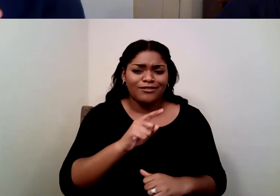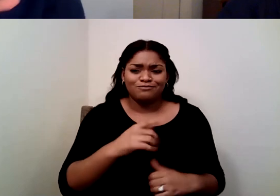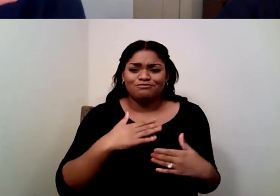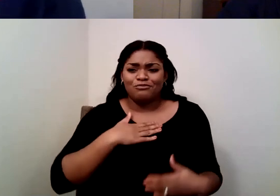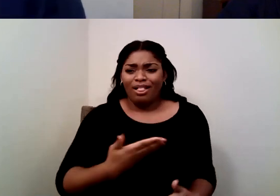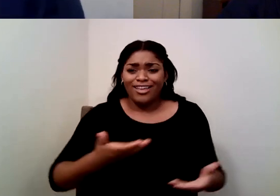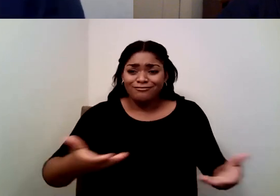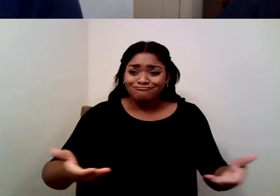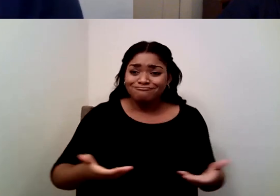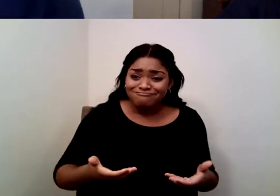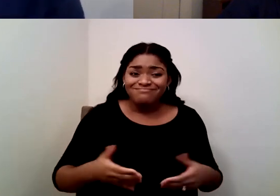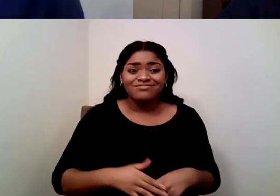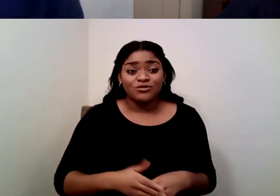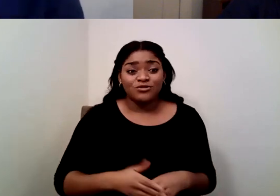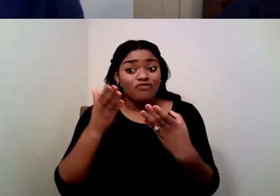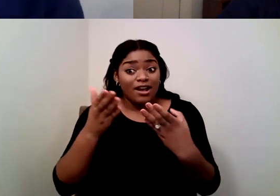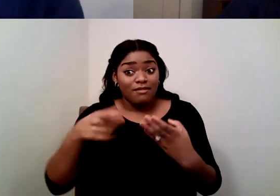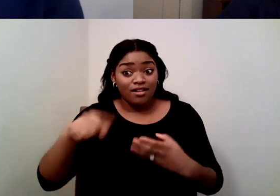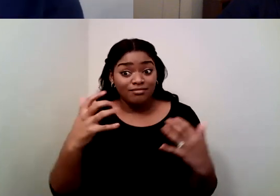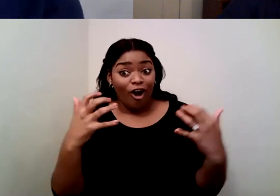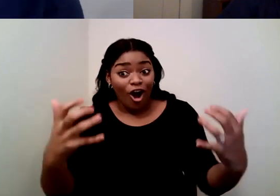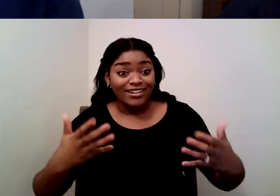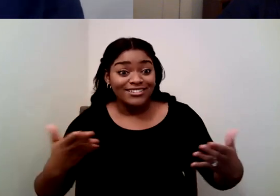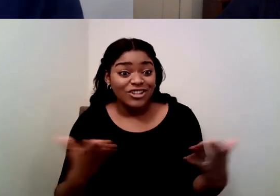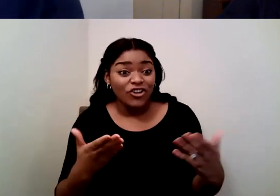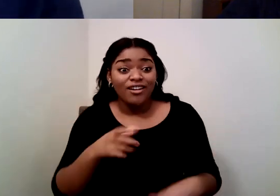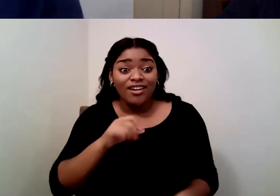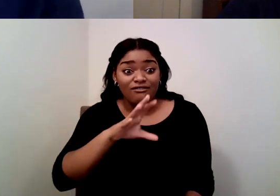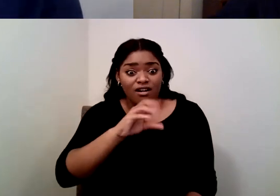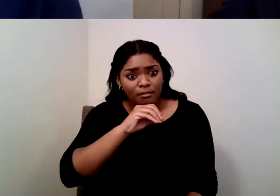So I would recommend to anyone in the audience if there is a company whose coffee they are